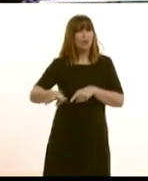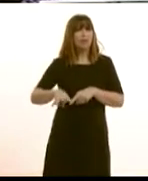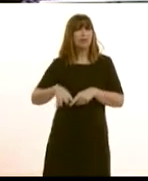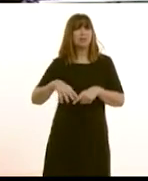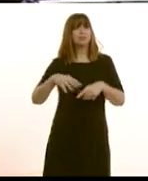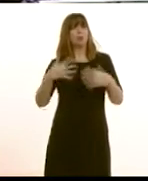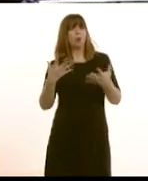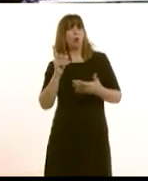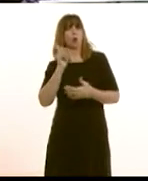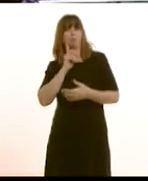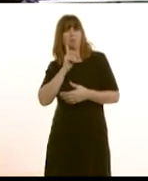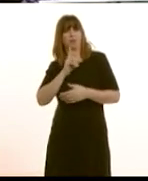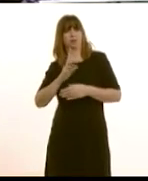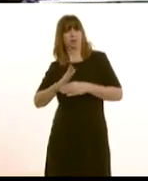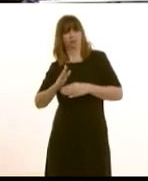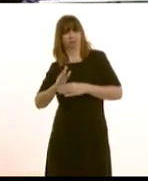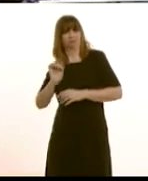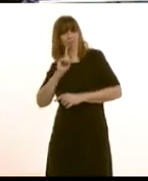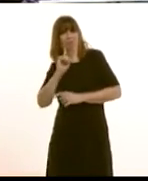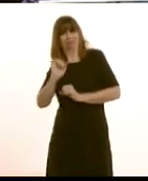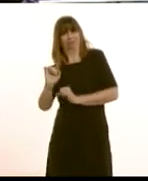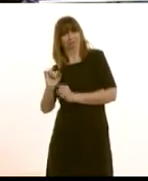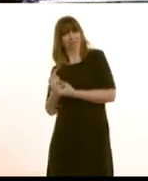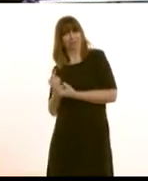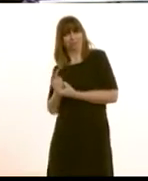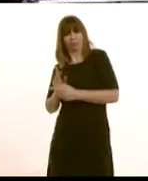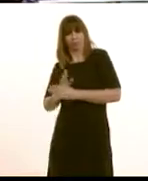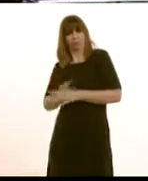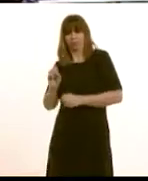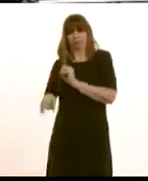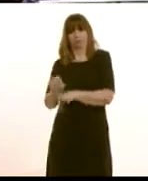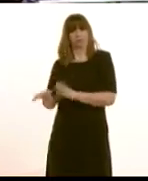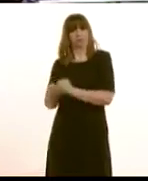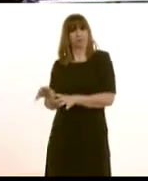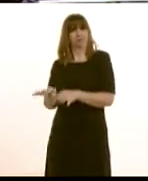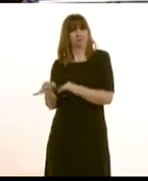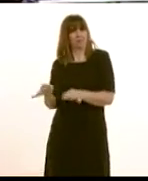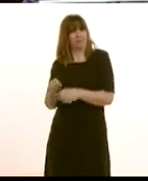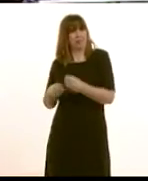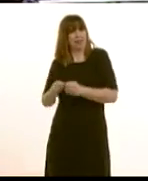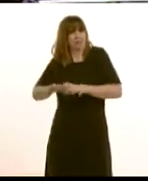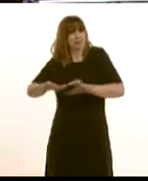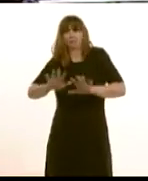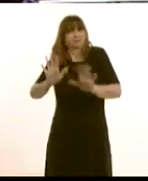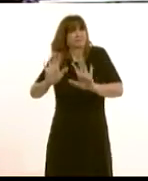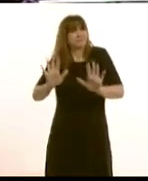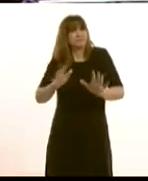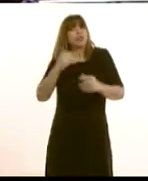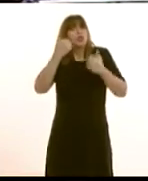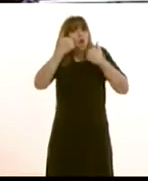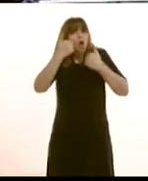products, et cetera, that might be going into the general refuse bins. What action will your Government take to ensure that thereís appropriate guidance to local authorities